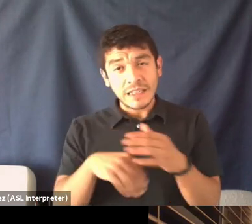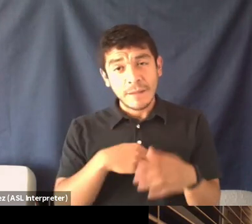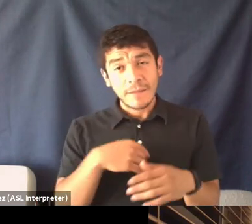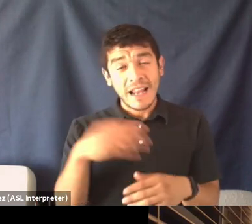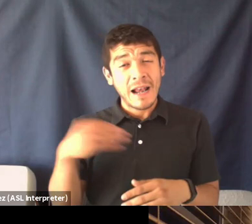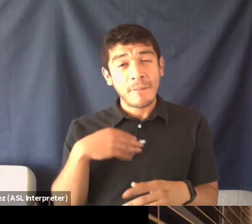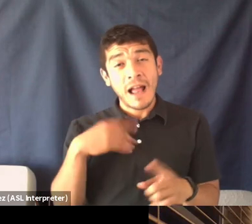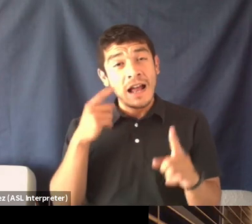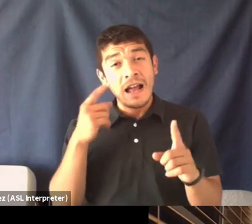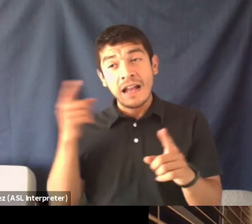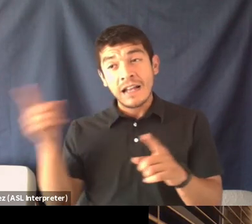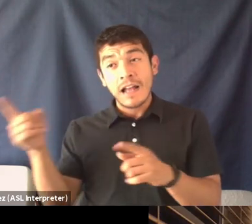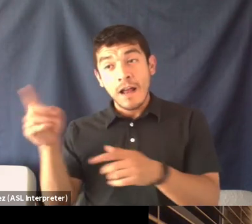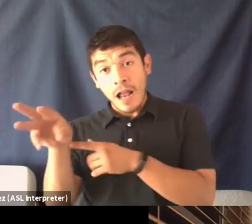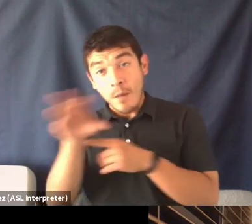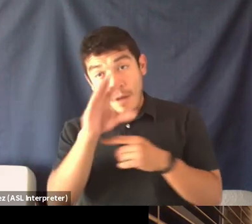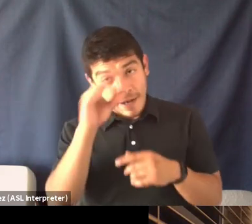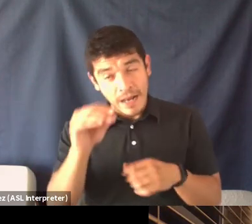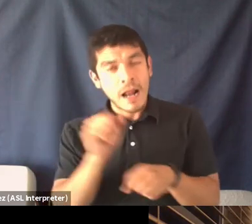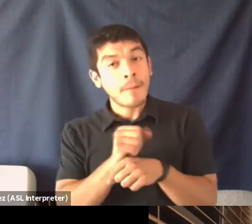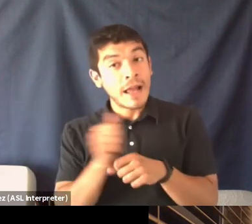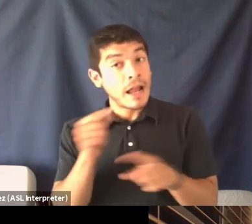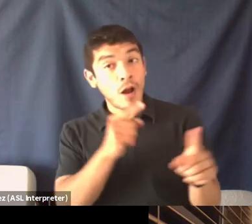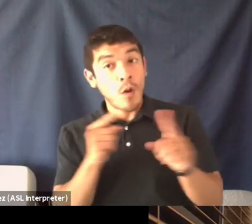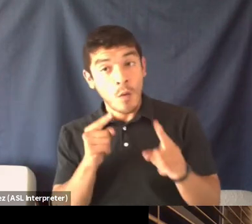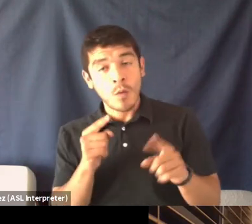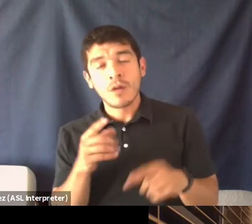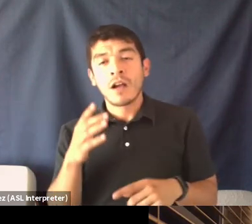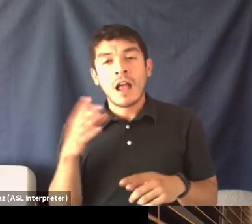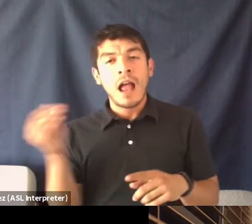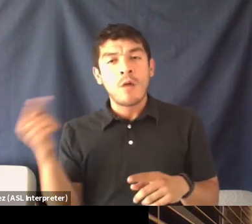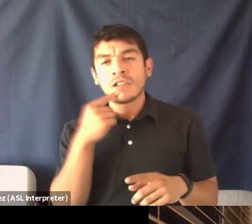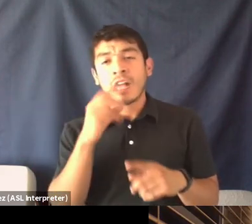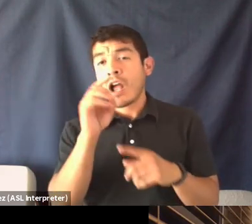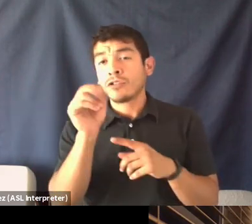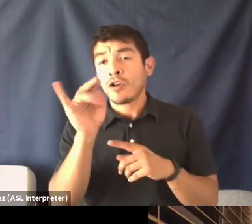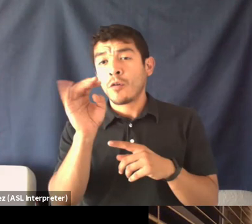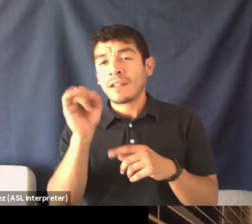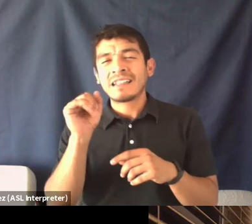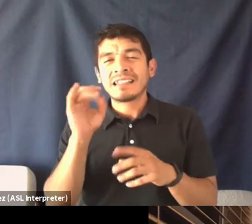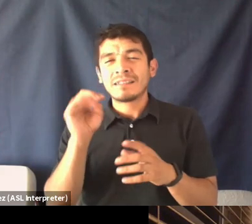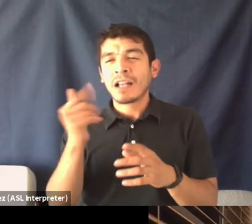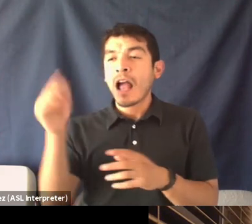we always subscribed to this idea of that, the documentaries as being the creative treatment of reality or whatever.